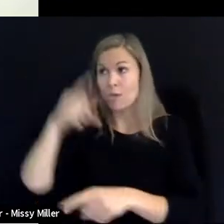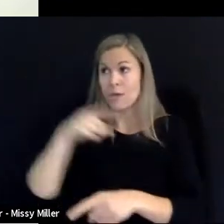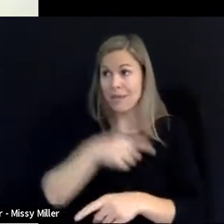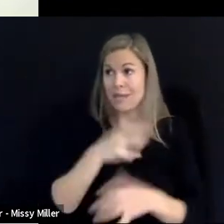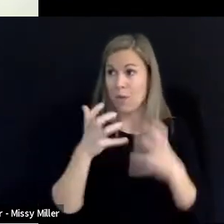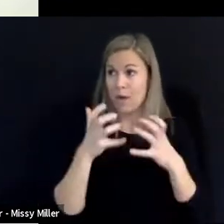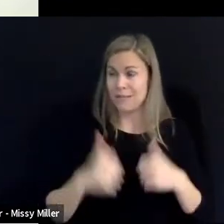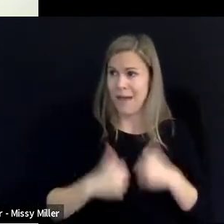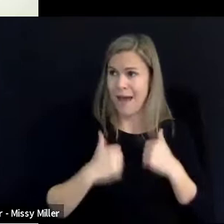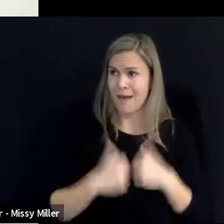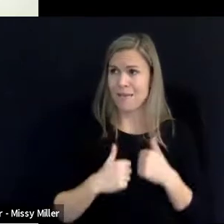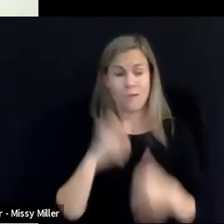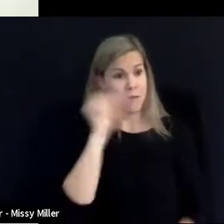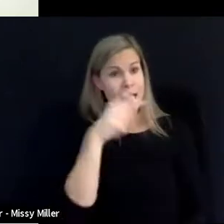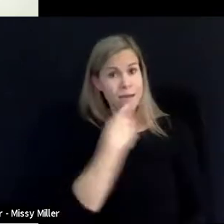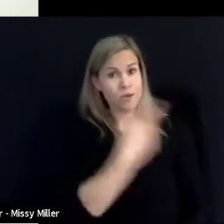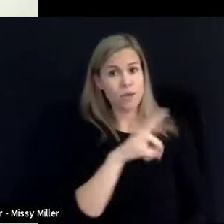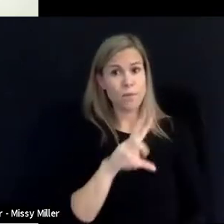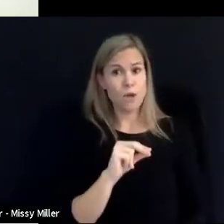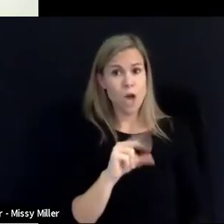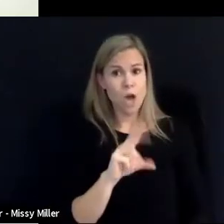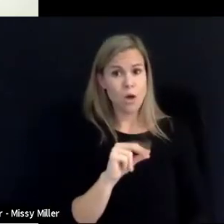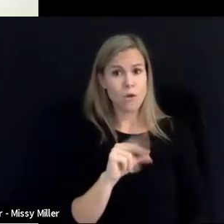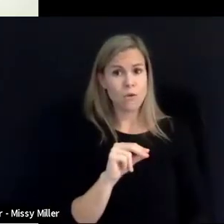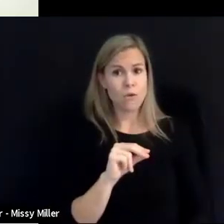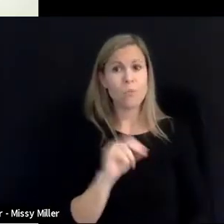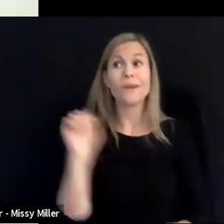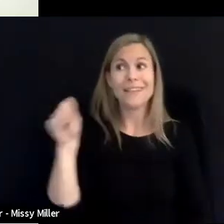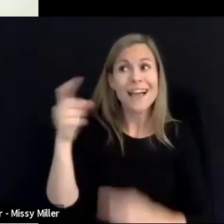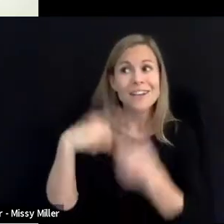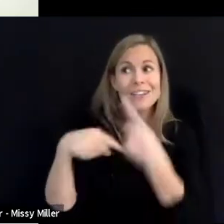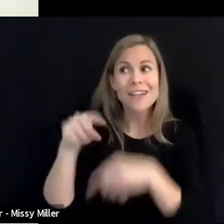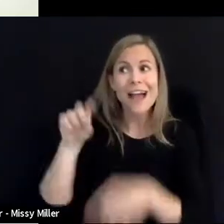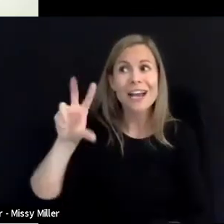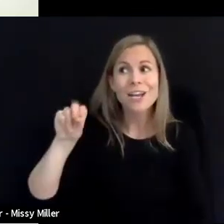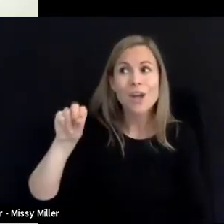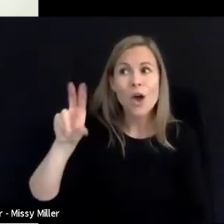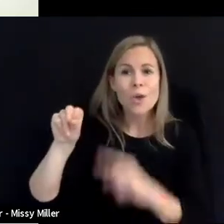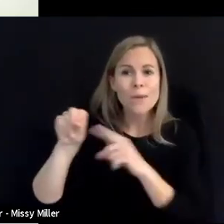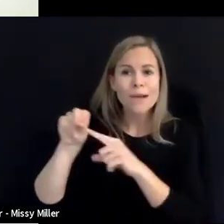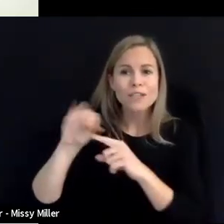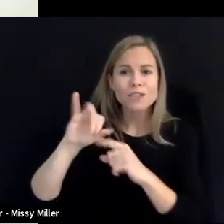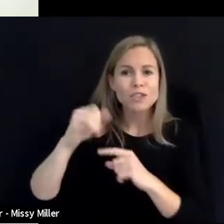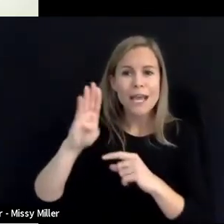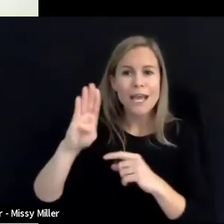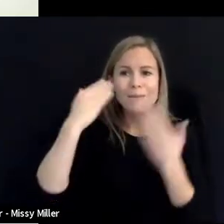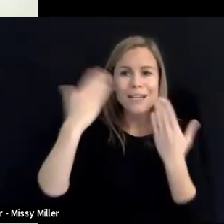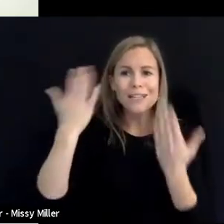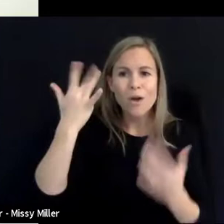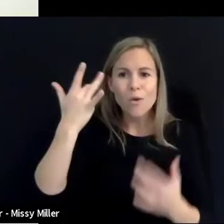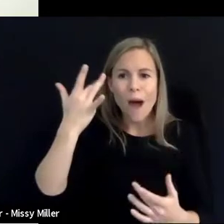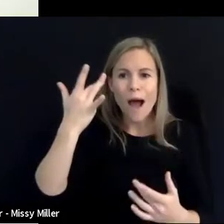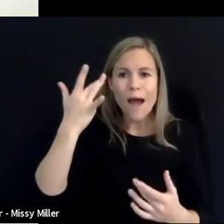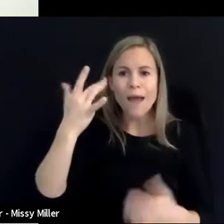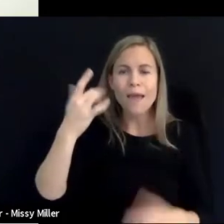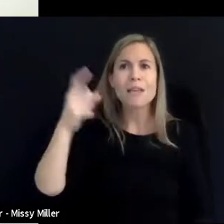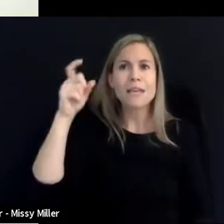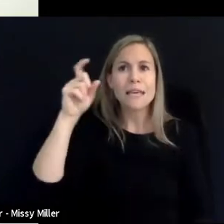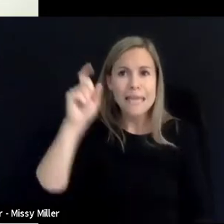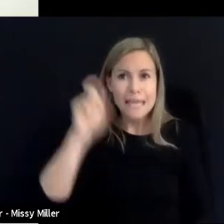"Well, yeah, I'm signing no." "Yeah, you're signing no, but he doesn't know what you're signing no about. Does he know that you know that he wants a bath,